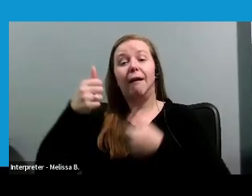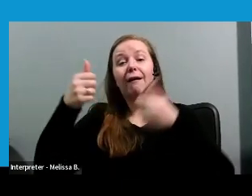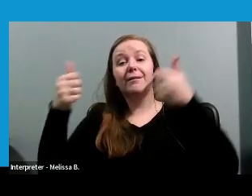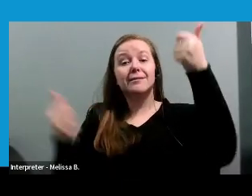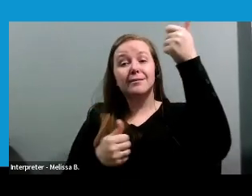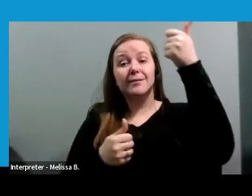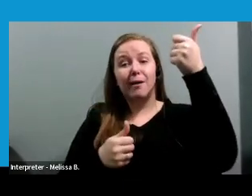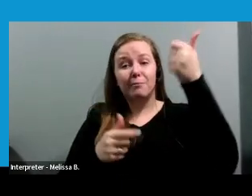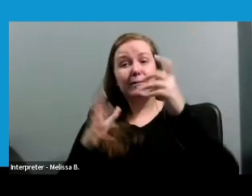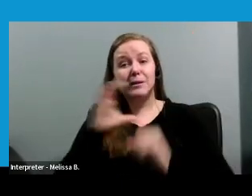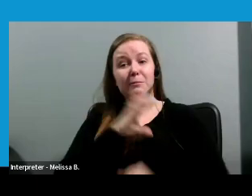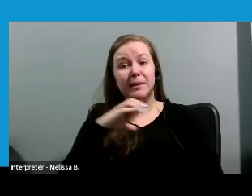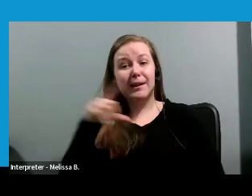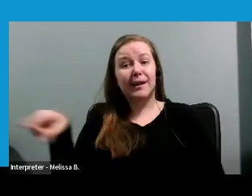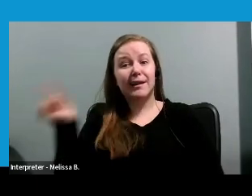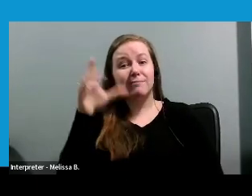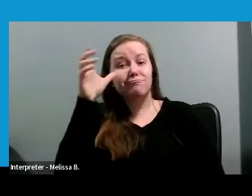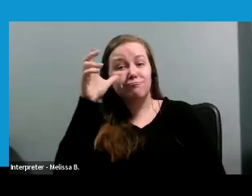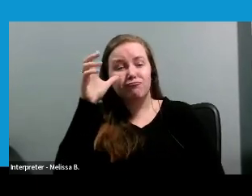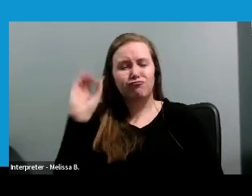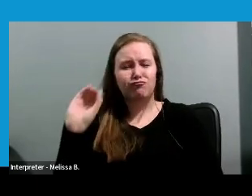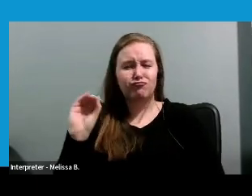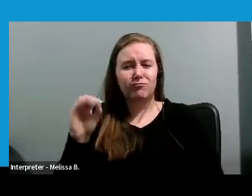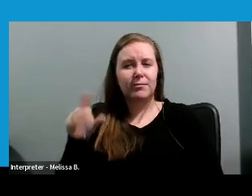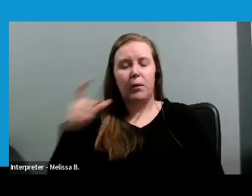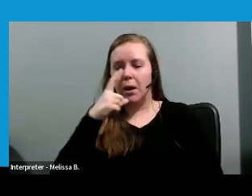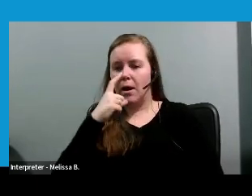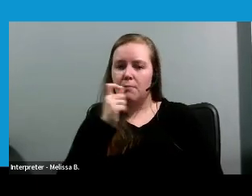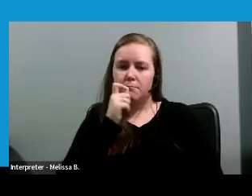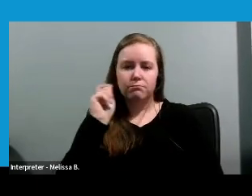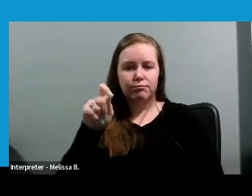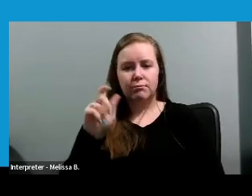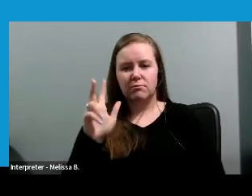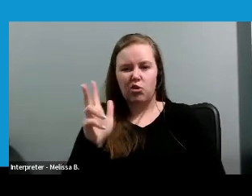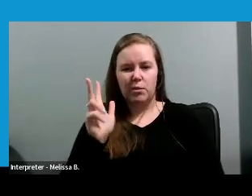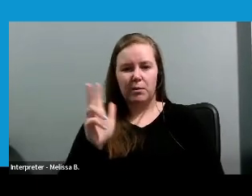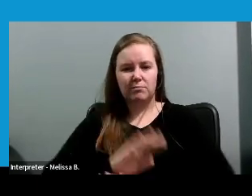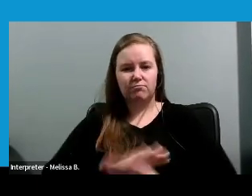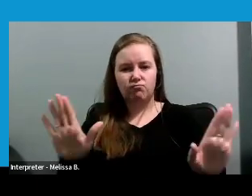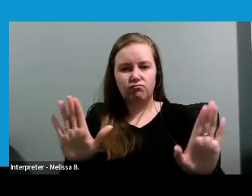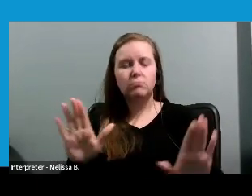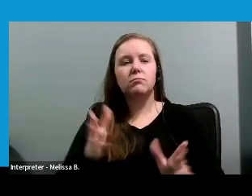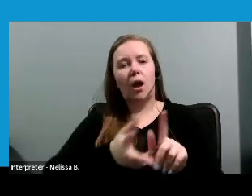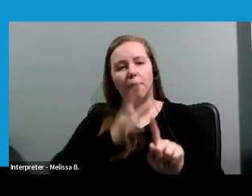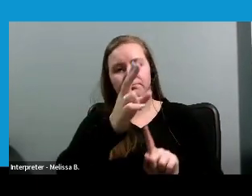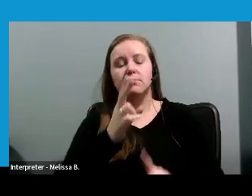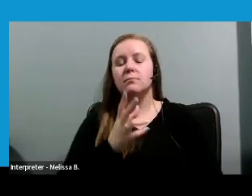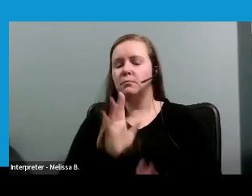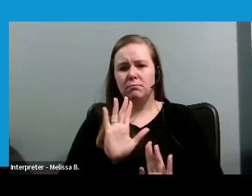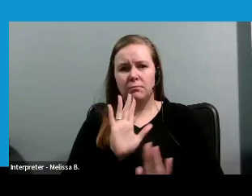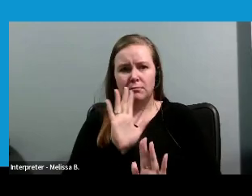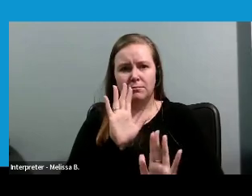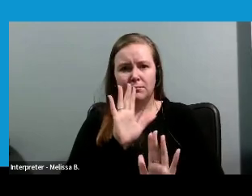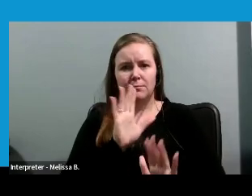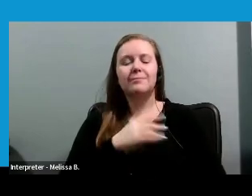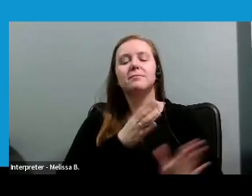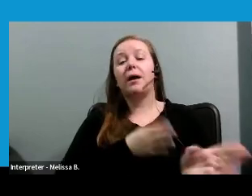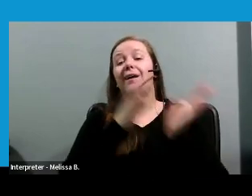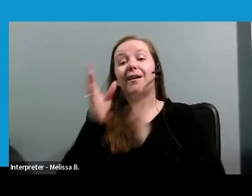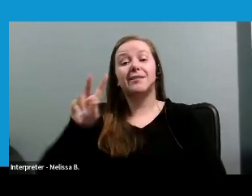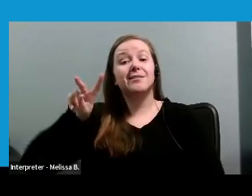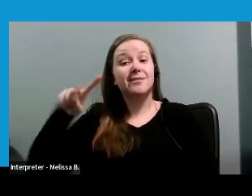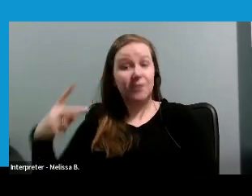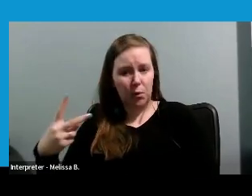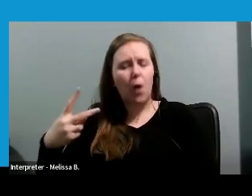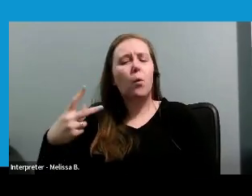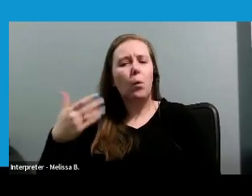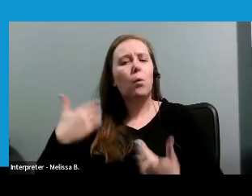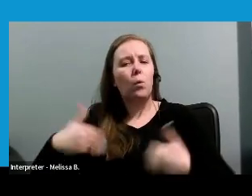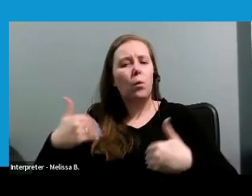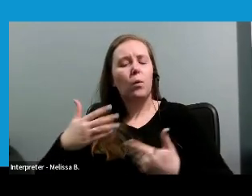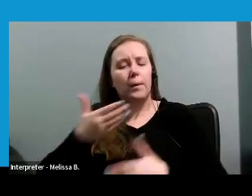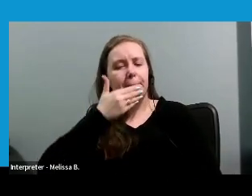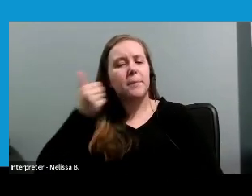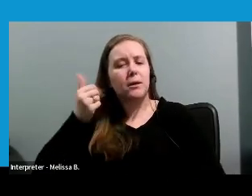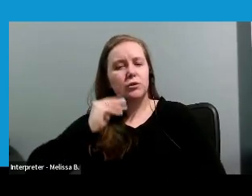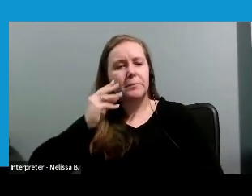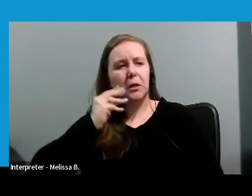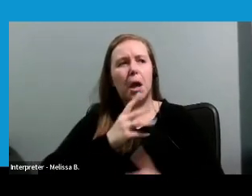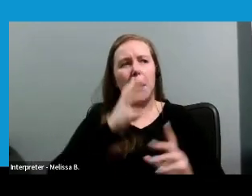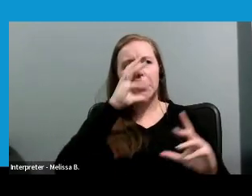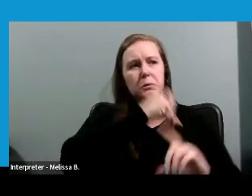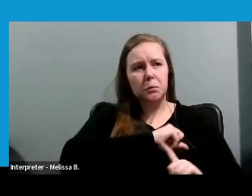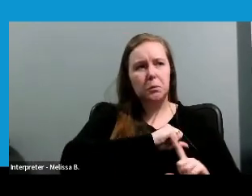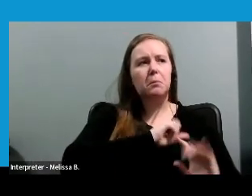Lisa Levesque: They were really, really sticking to the time. But the second one was actually a much better experience. I kind of had a better sense of what to expect. I assumed 3 minutes, not 5.